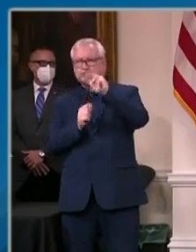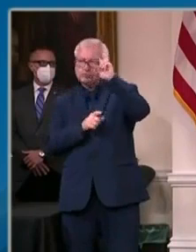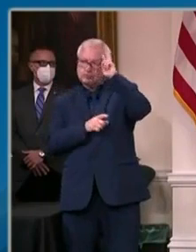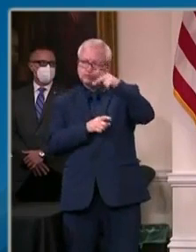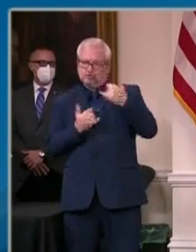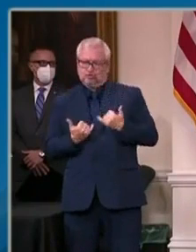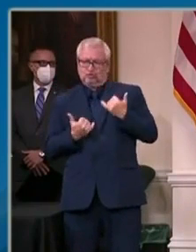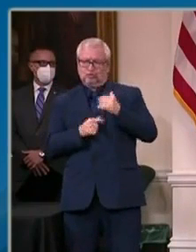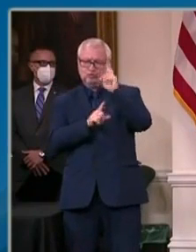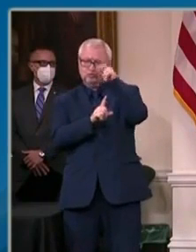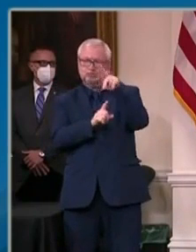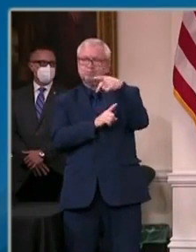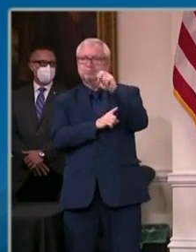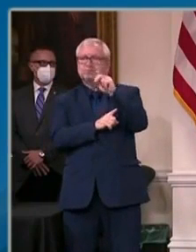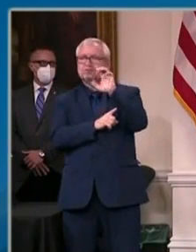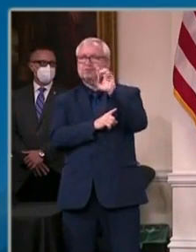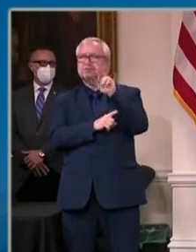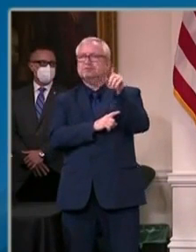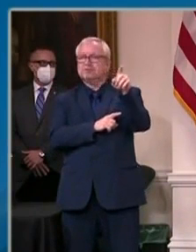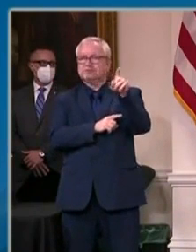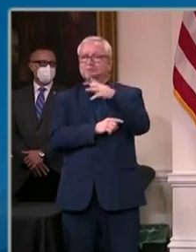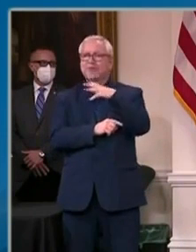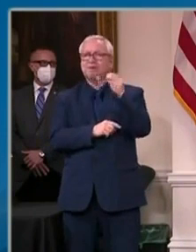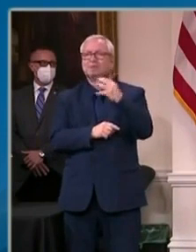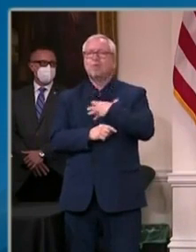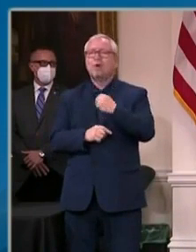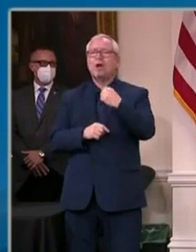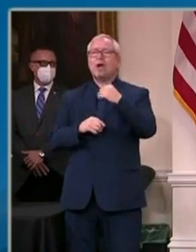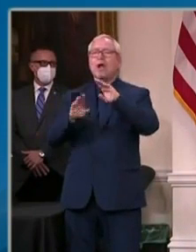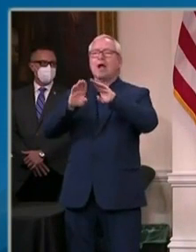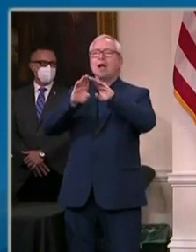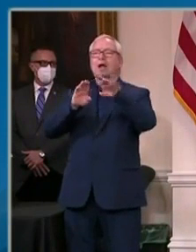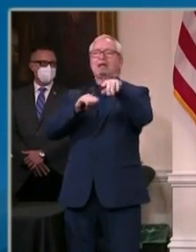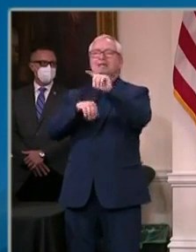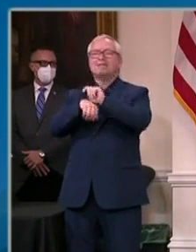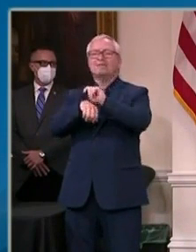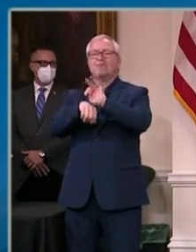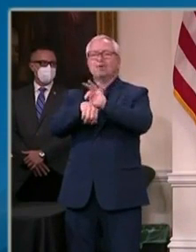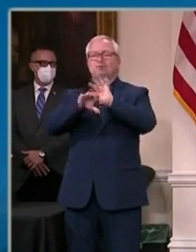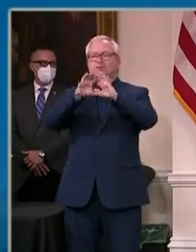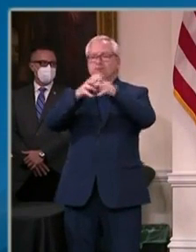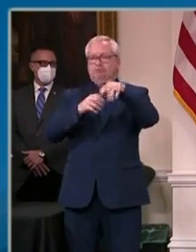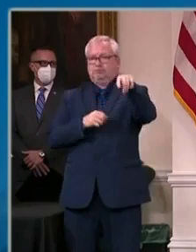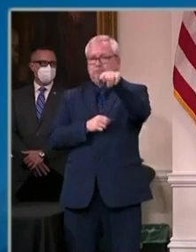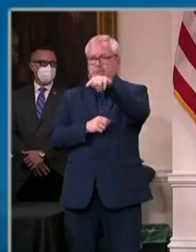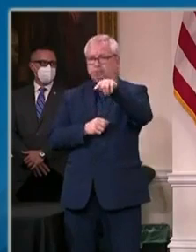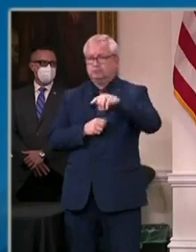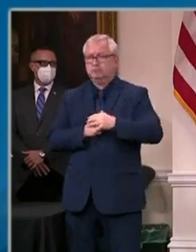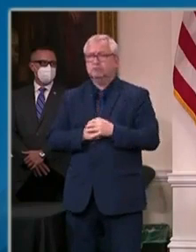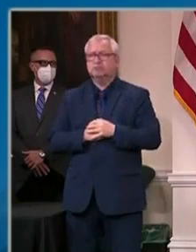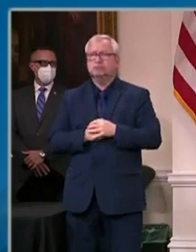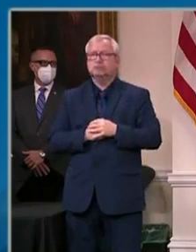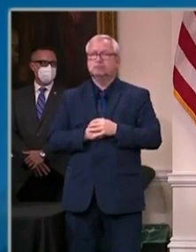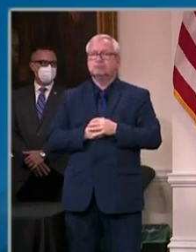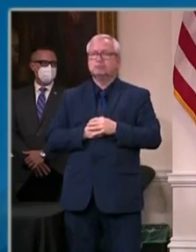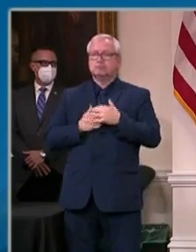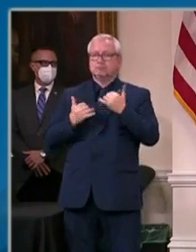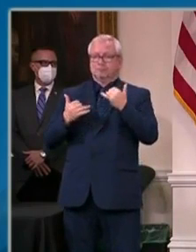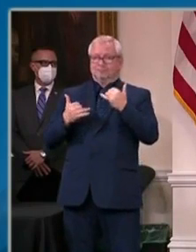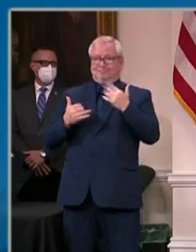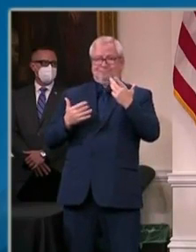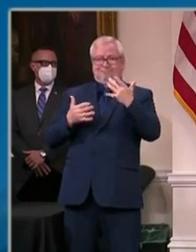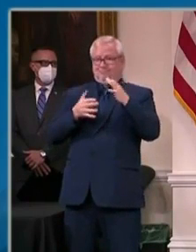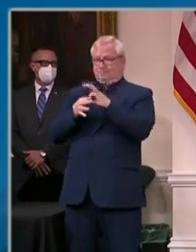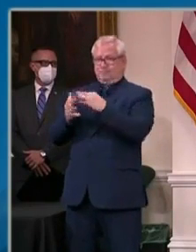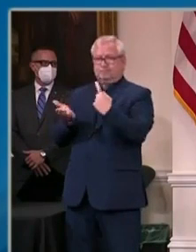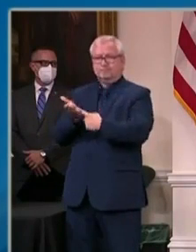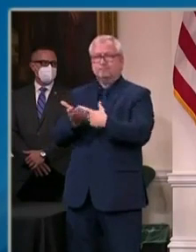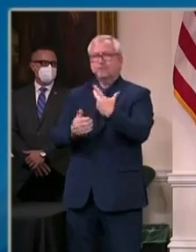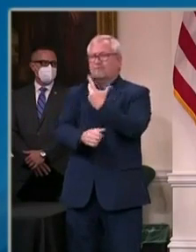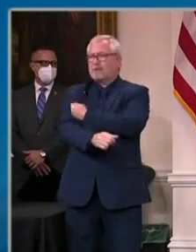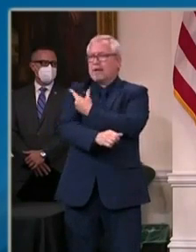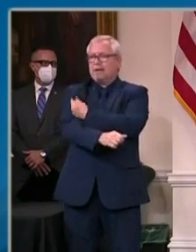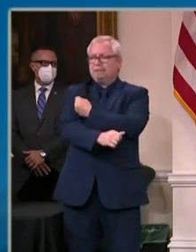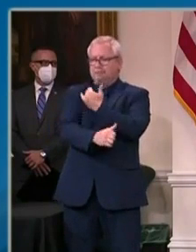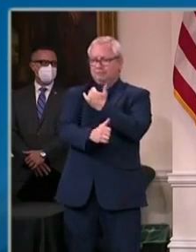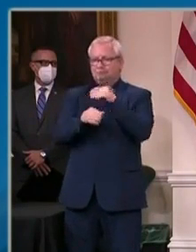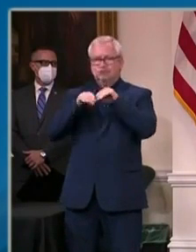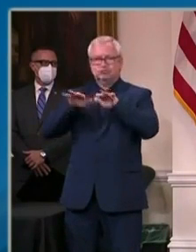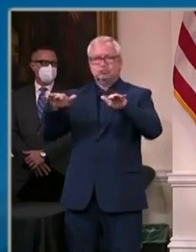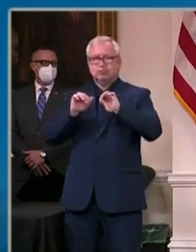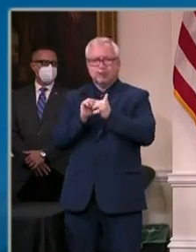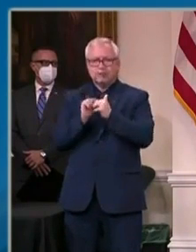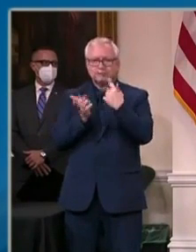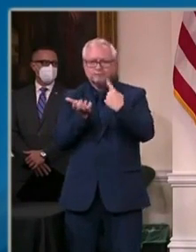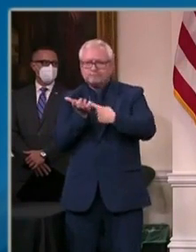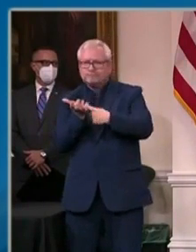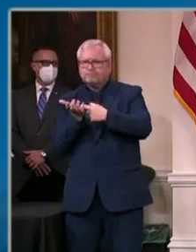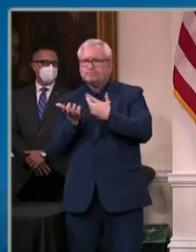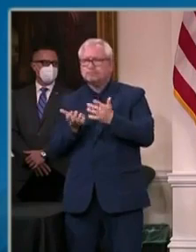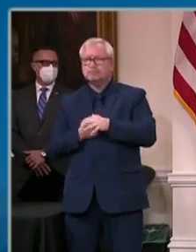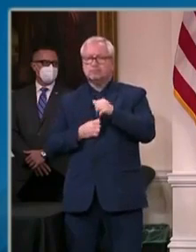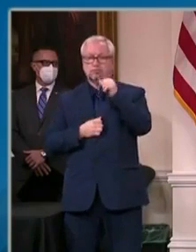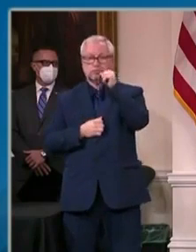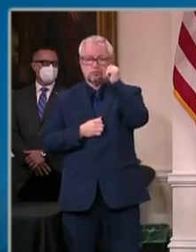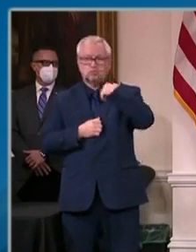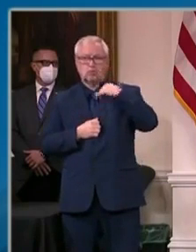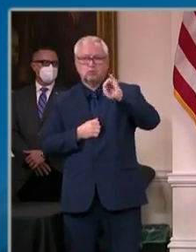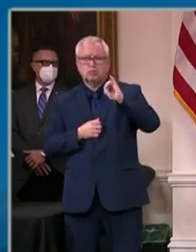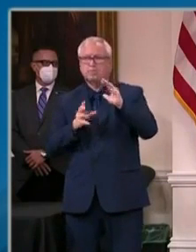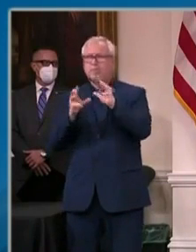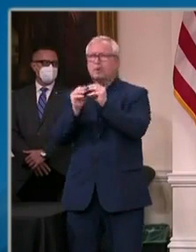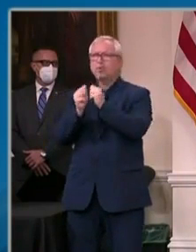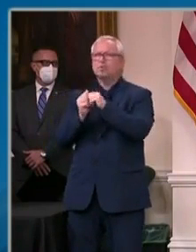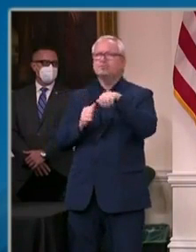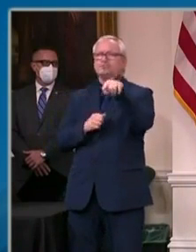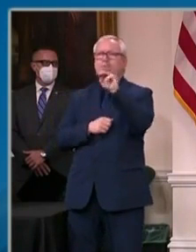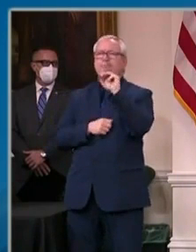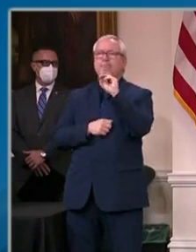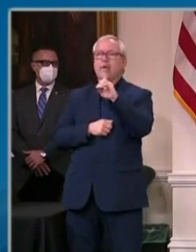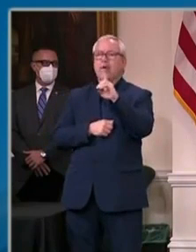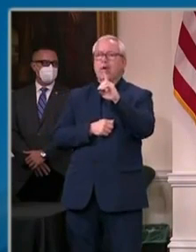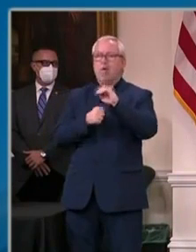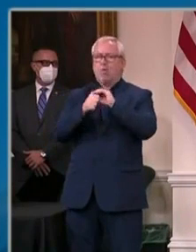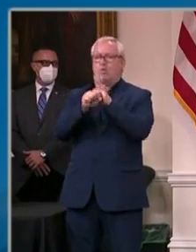YESTERDAY I HAD A MEETING WITH VICE PRESIDENT PENCE, THE WHITE HOUSE CORONAVIRUS TASK FORCE, GENERAL PER OF OPERATION WARP SPEED REGARDI DISTRIBUTION.